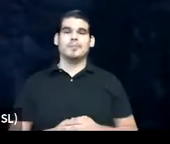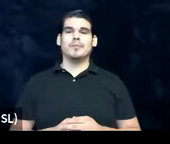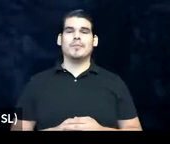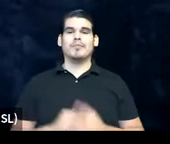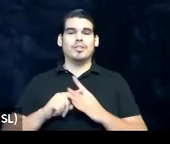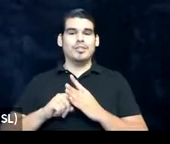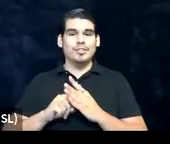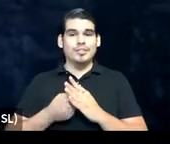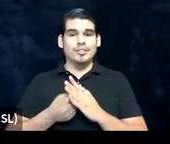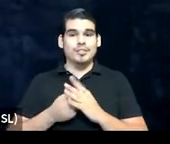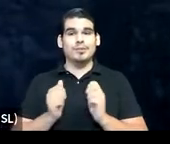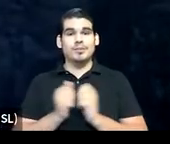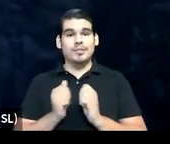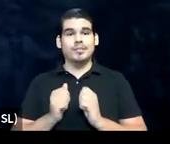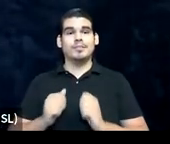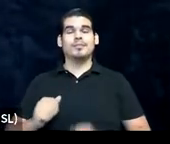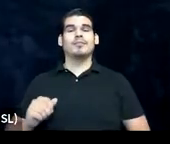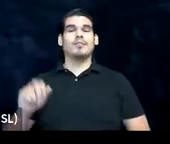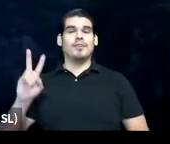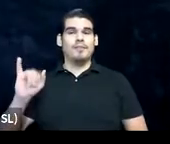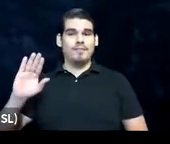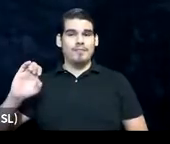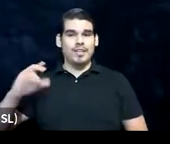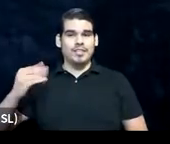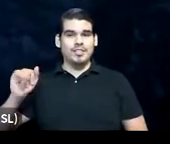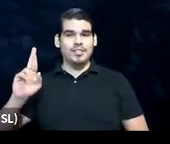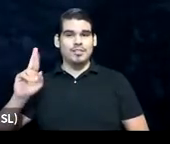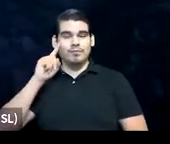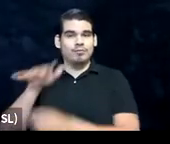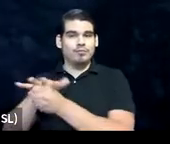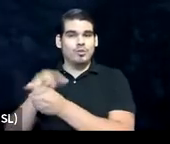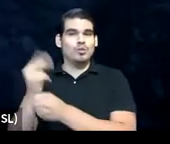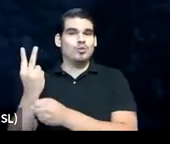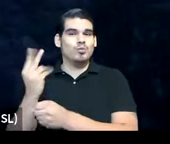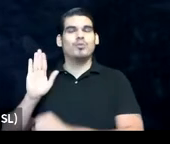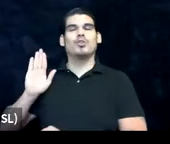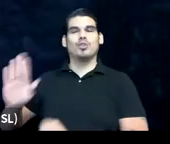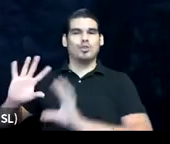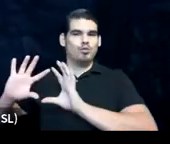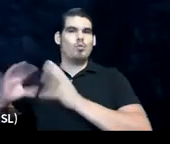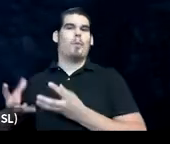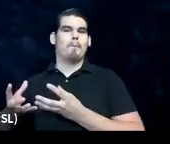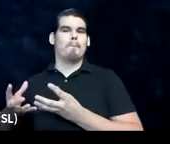So you can go ahead and just, you know, share your, your discussions in the breakout rooms, what kinds of topics you came up with.